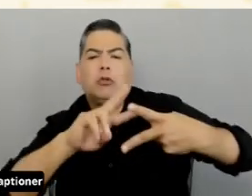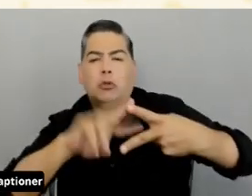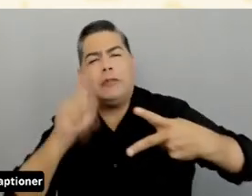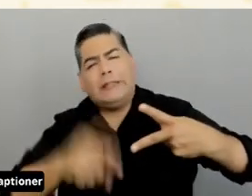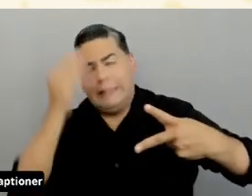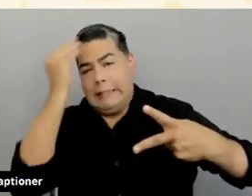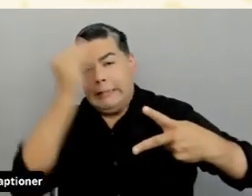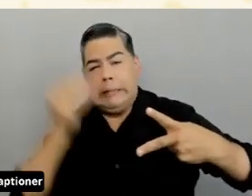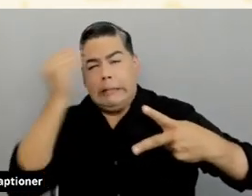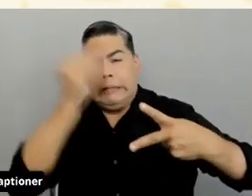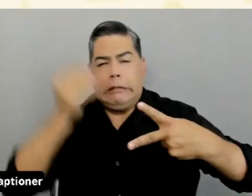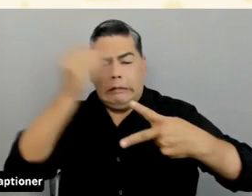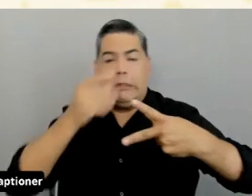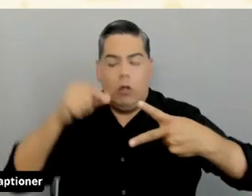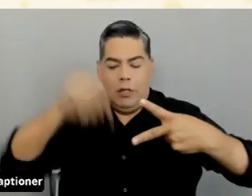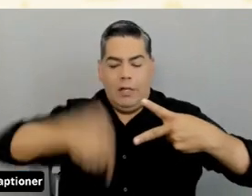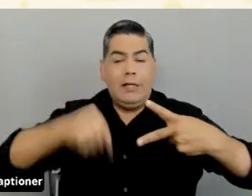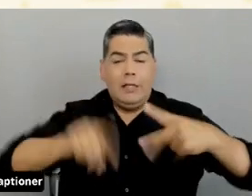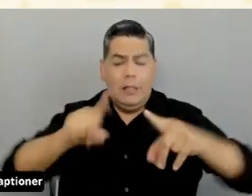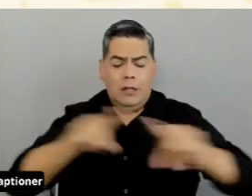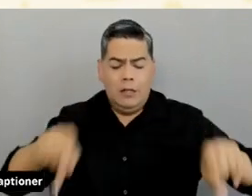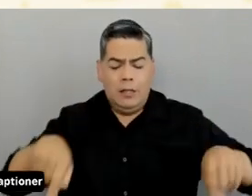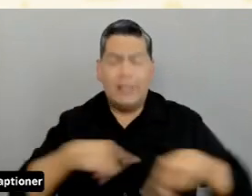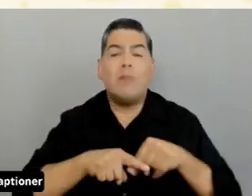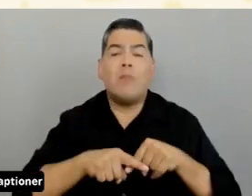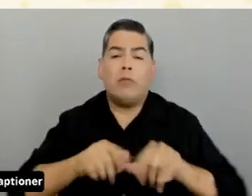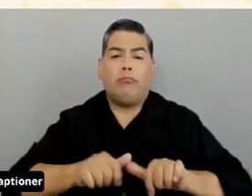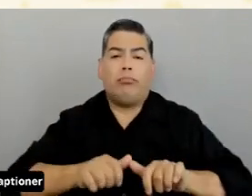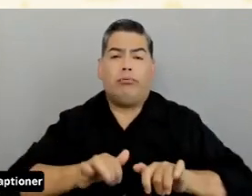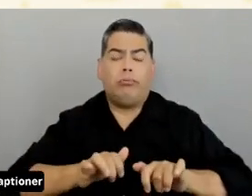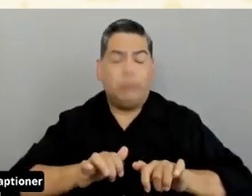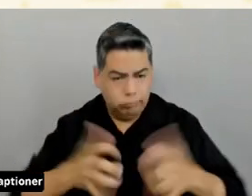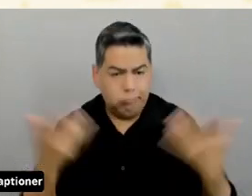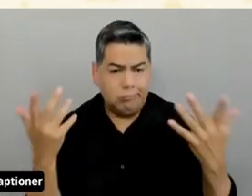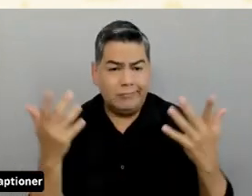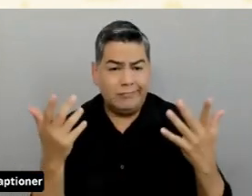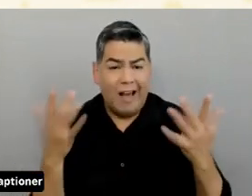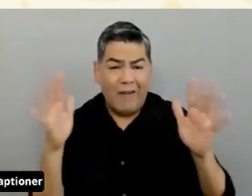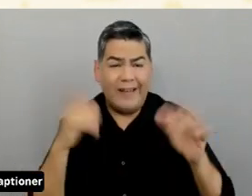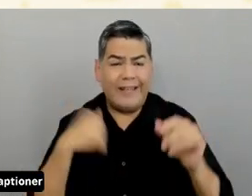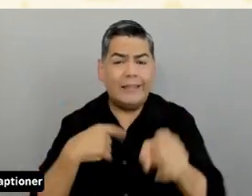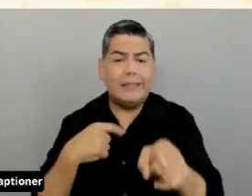when we are talking about keyword interaction? We already talked about native components,